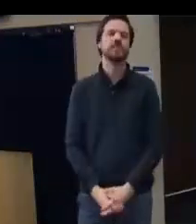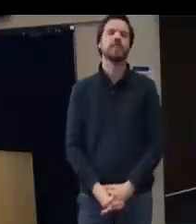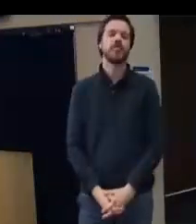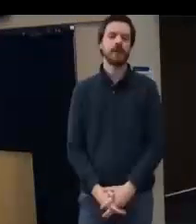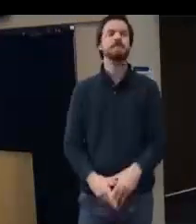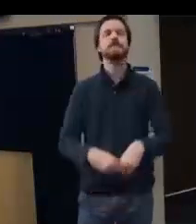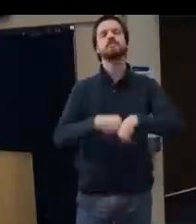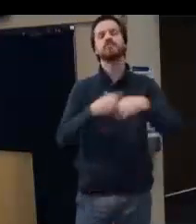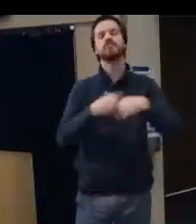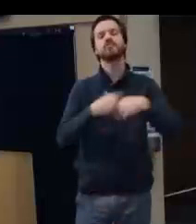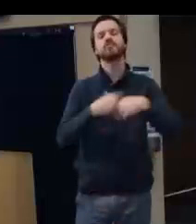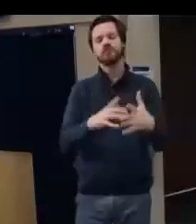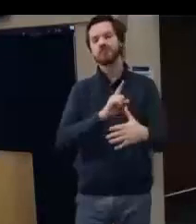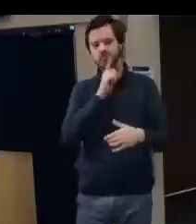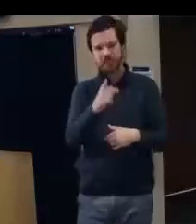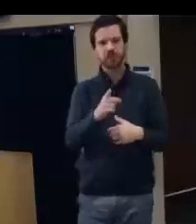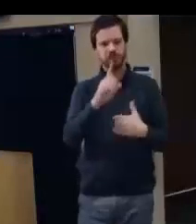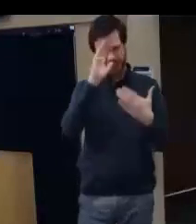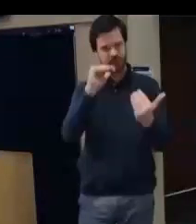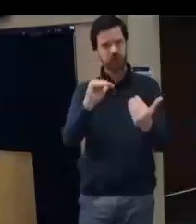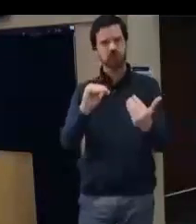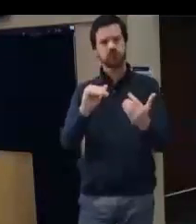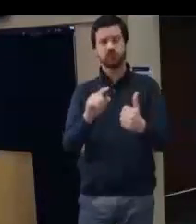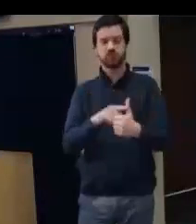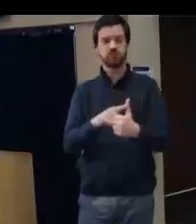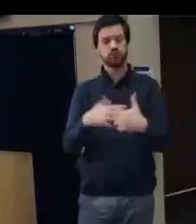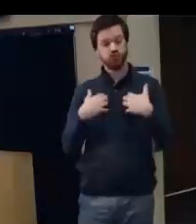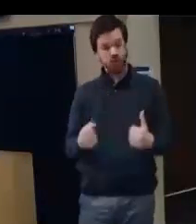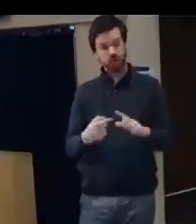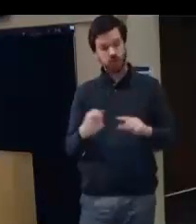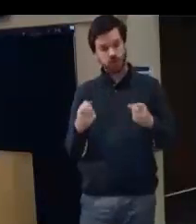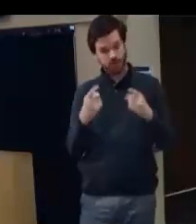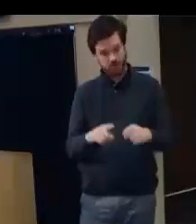provide realistic expectations both in terms of recovery from events and also when you're